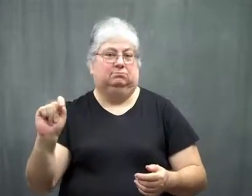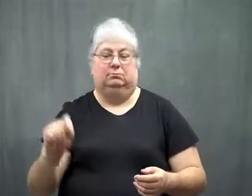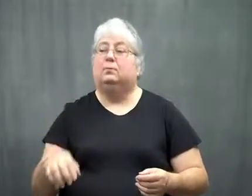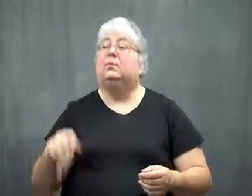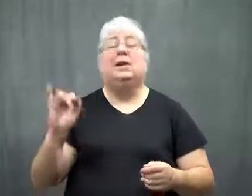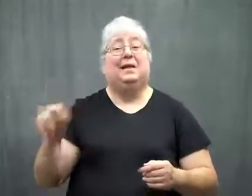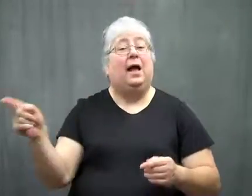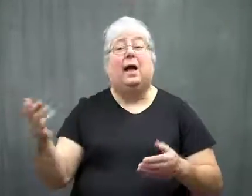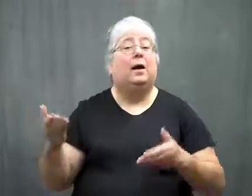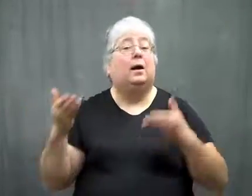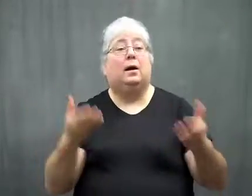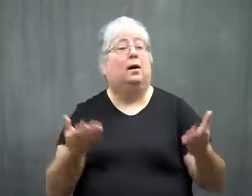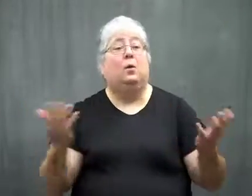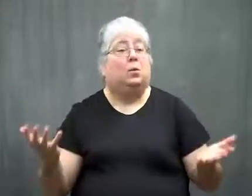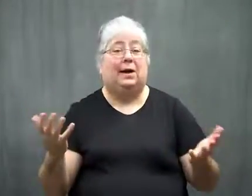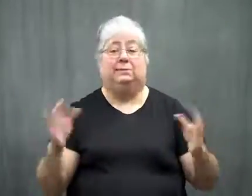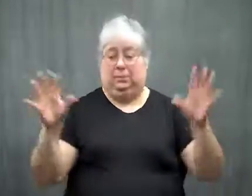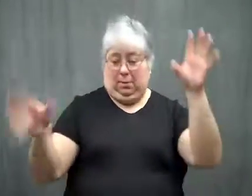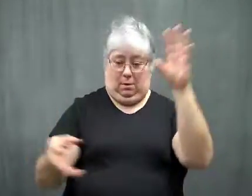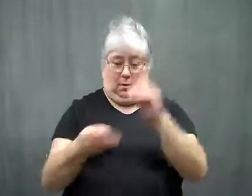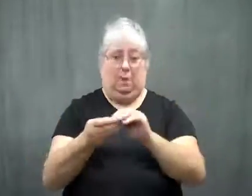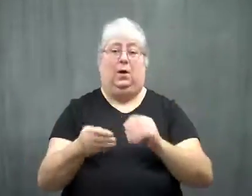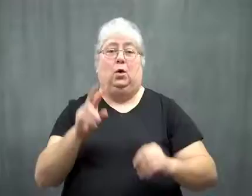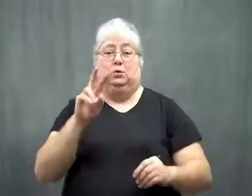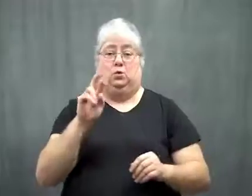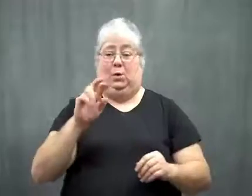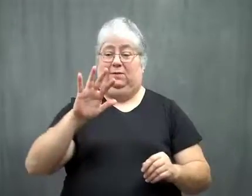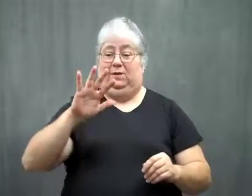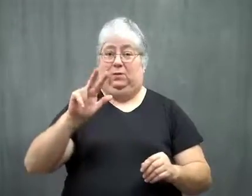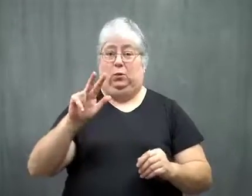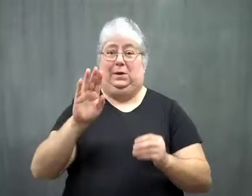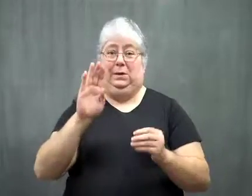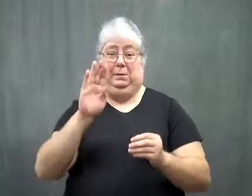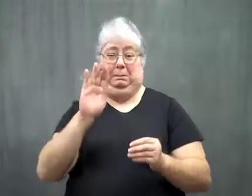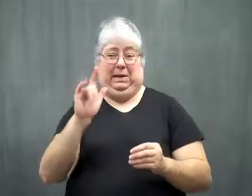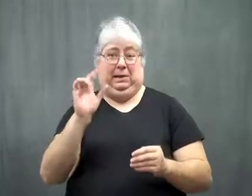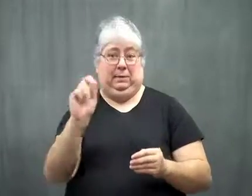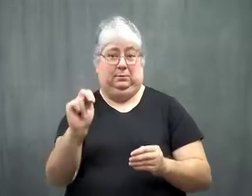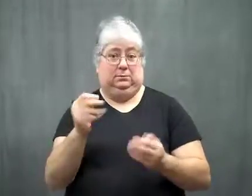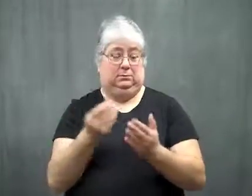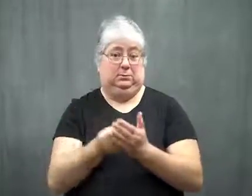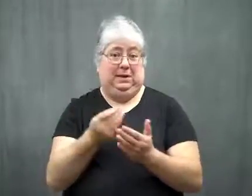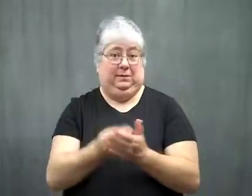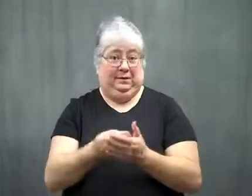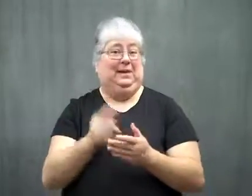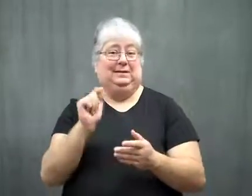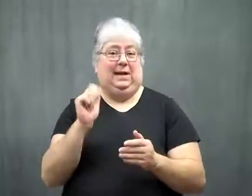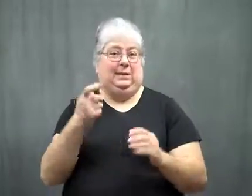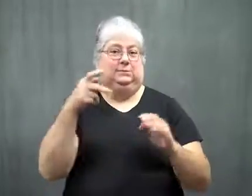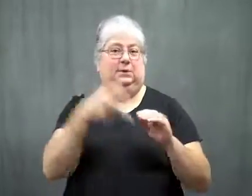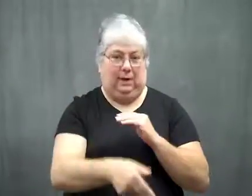It includes $253 billion in tax cuts.